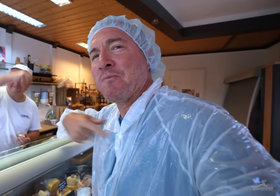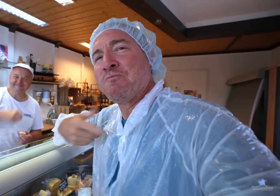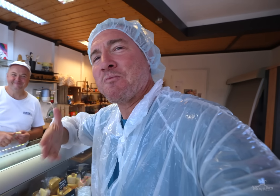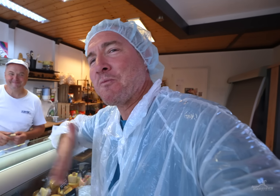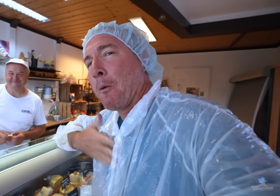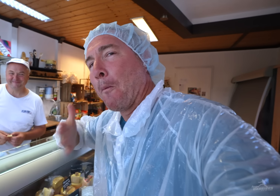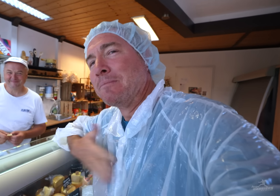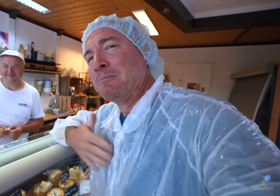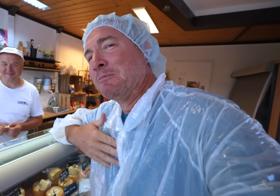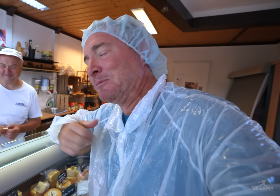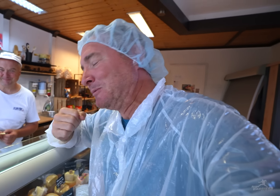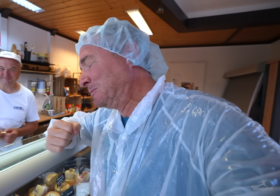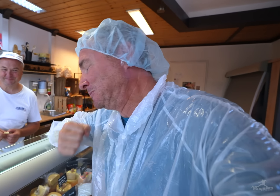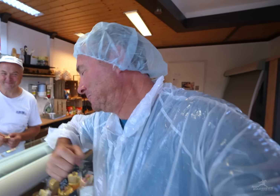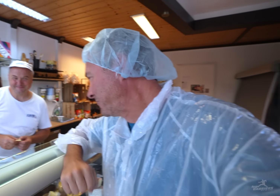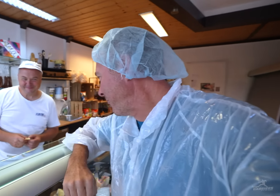I’m so happy.